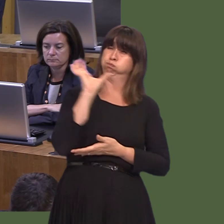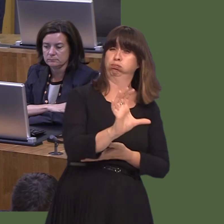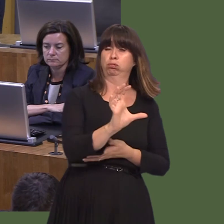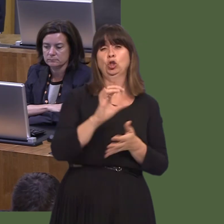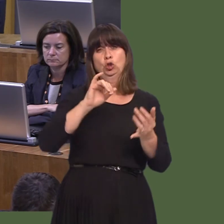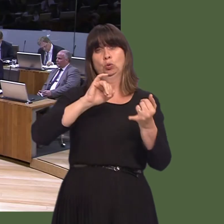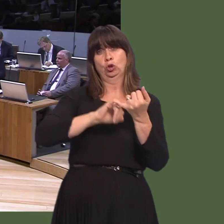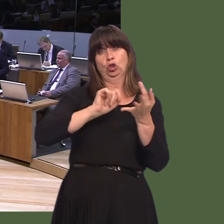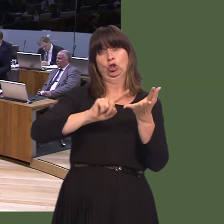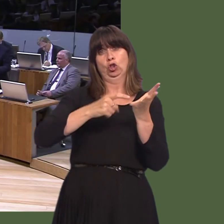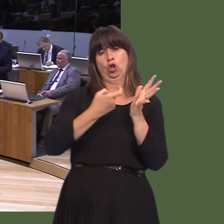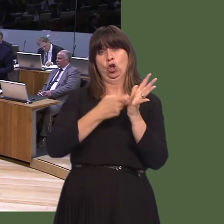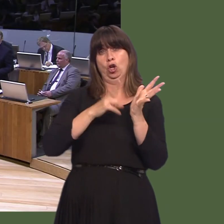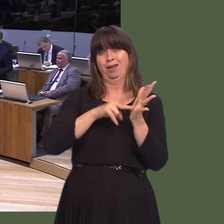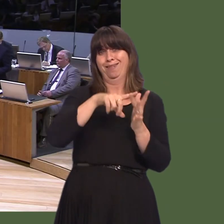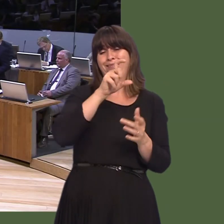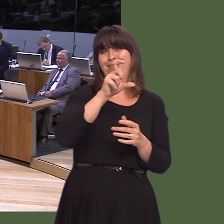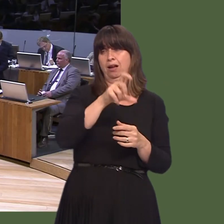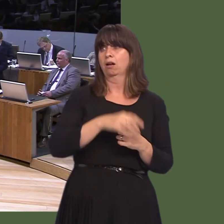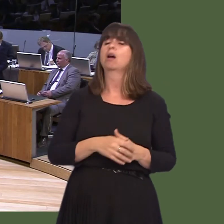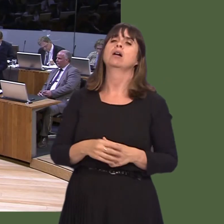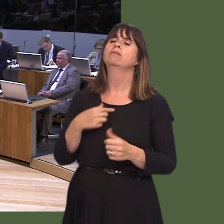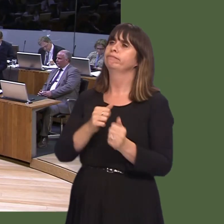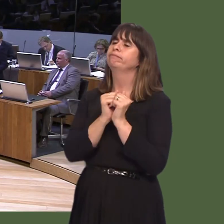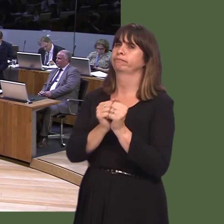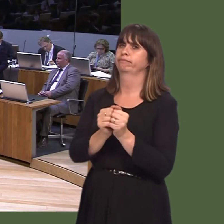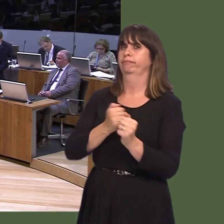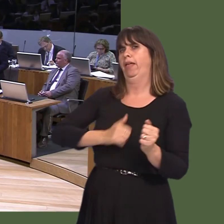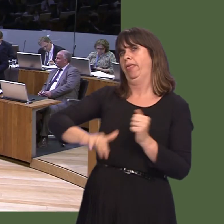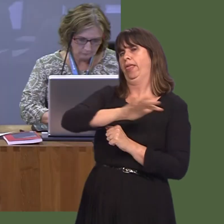Darren Millar AM: I'm very grateful for the fact that that service is available to people in my own constituency.